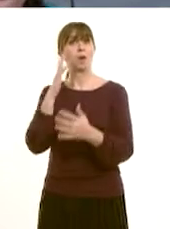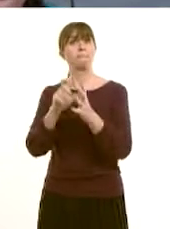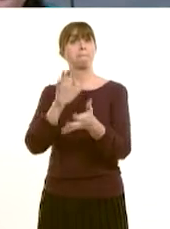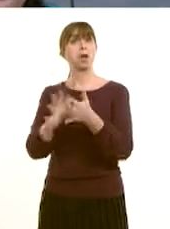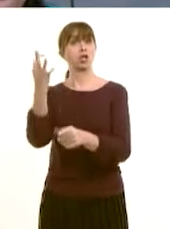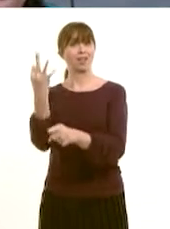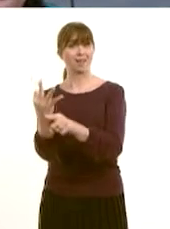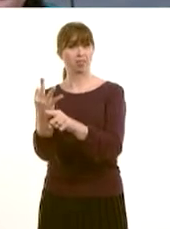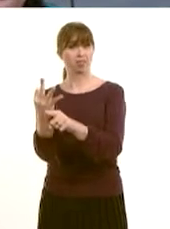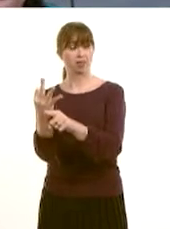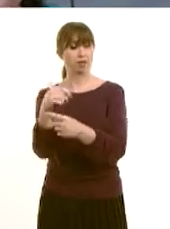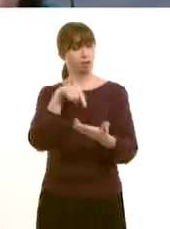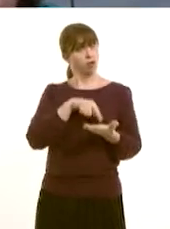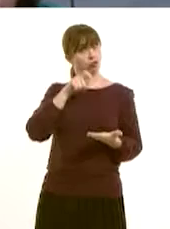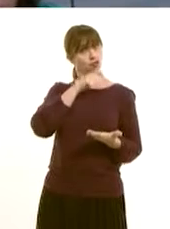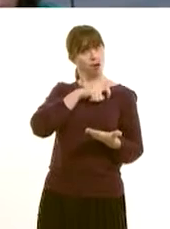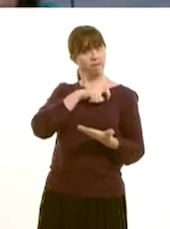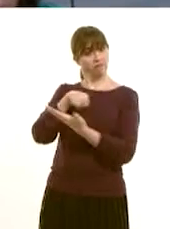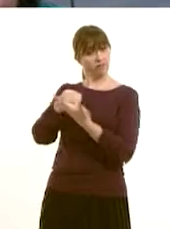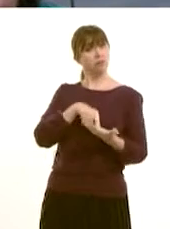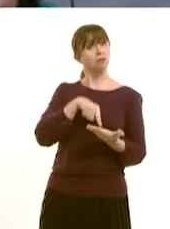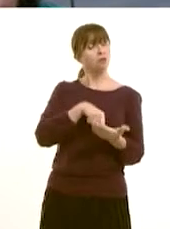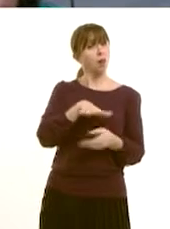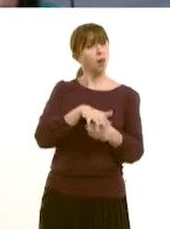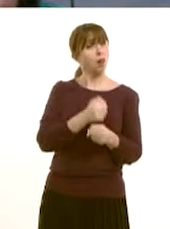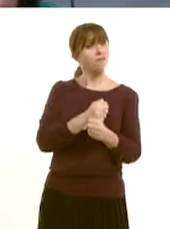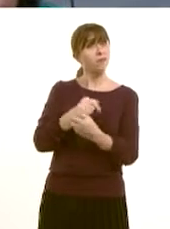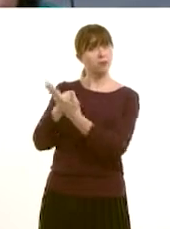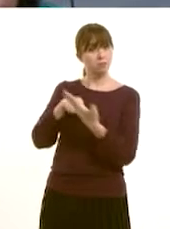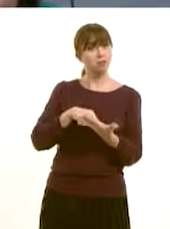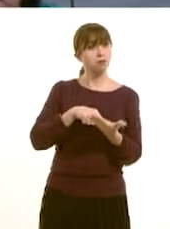Are you confident that that draft settlement that has been made available to local authorities